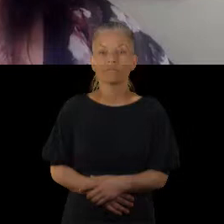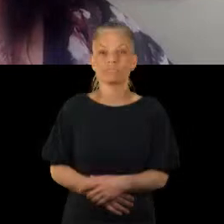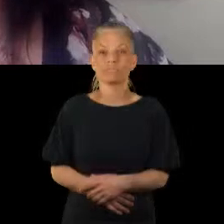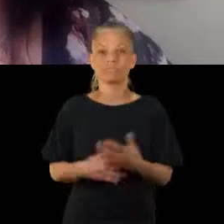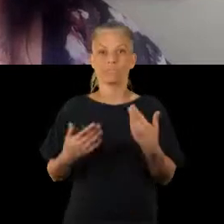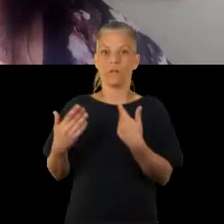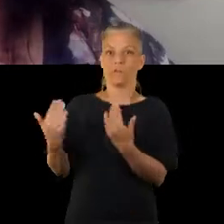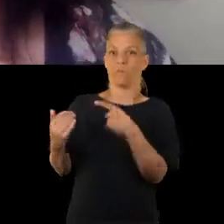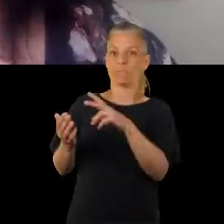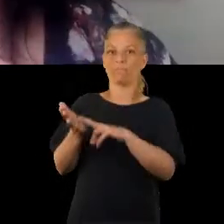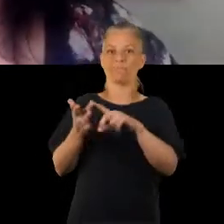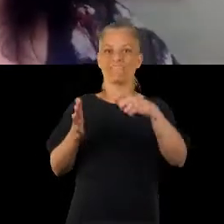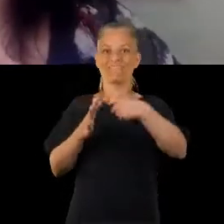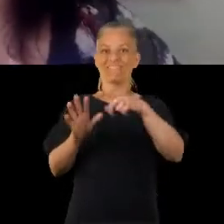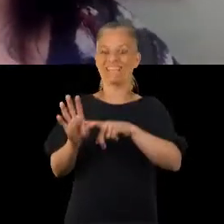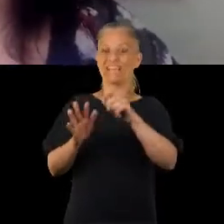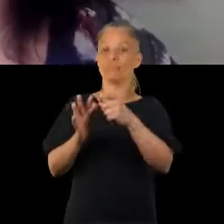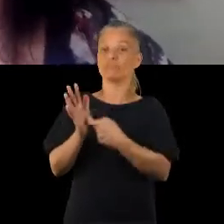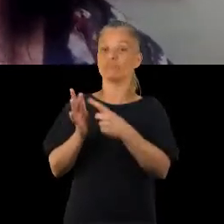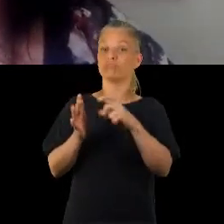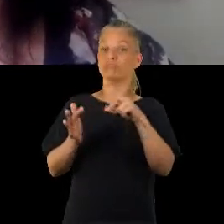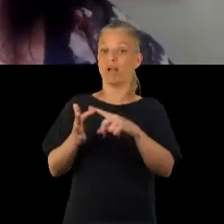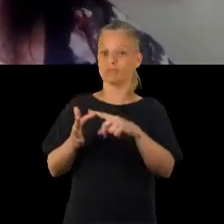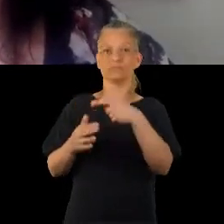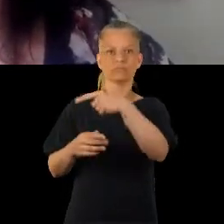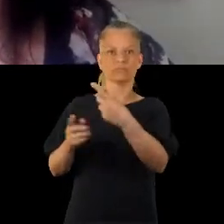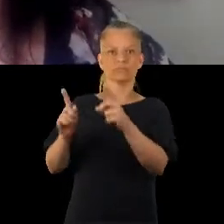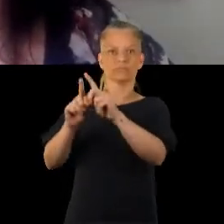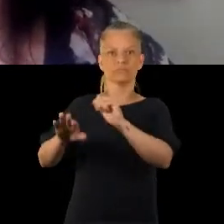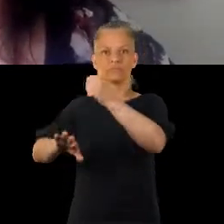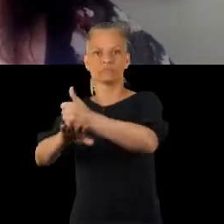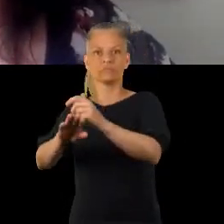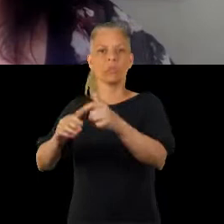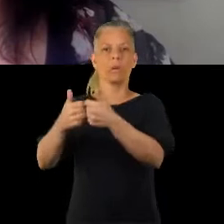So we’re going to welcome today Vikki Price, who is the co-founder of Peer Hub,